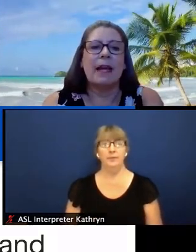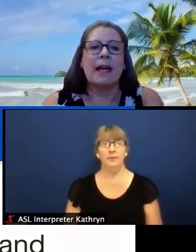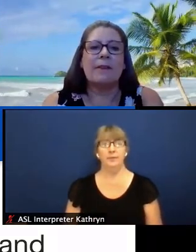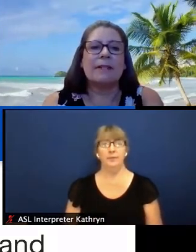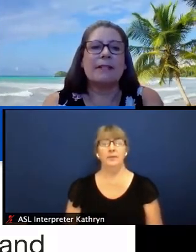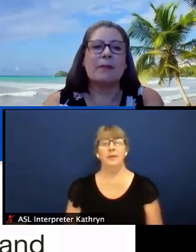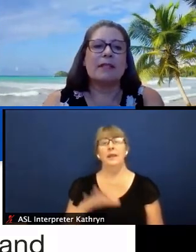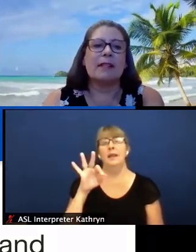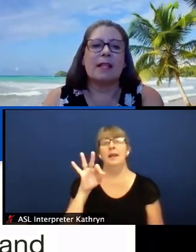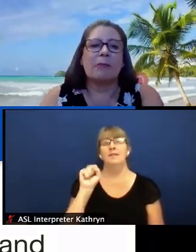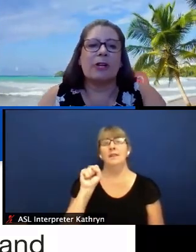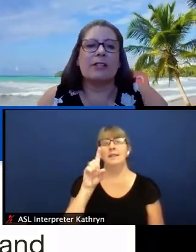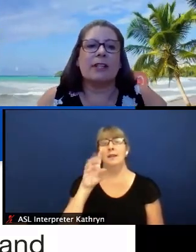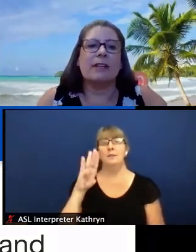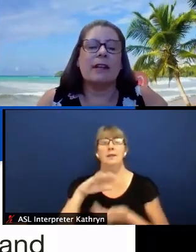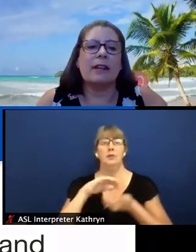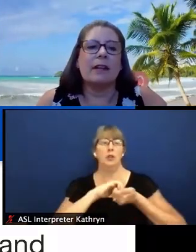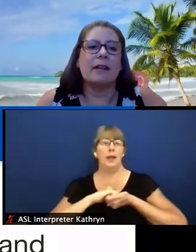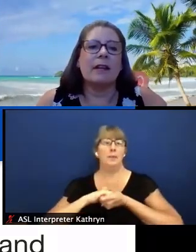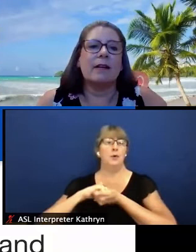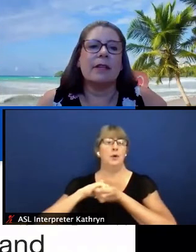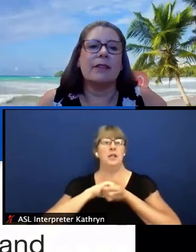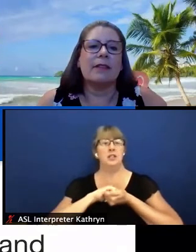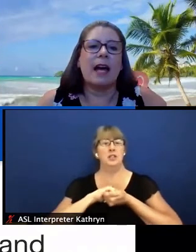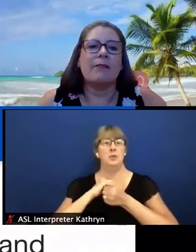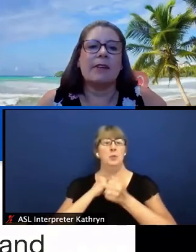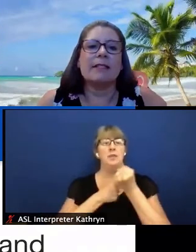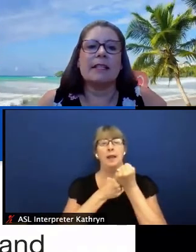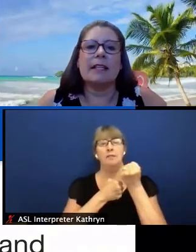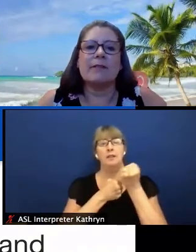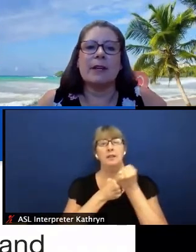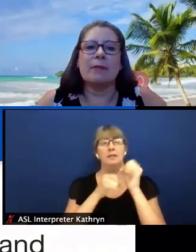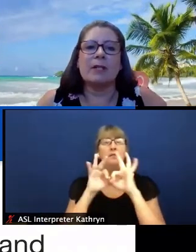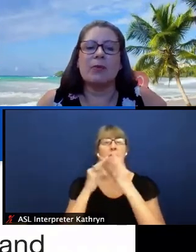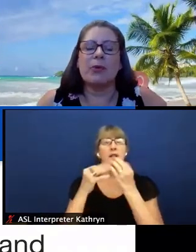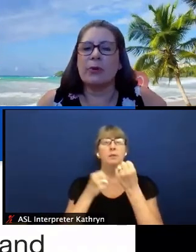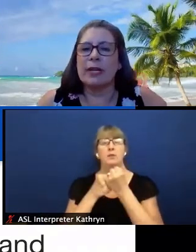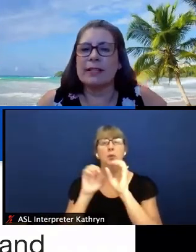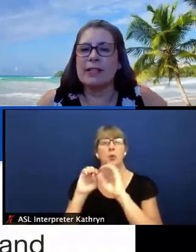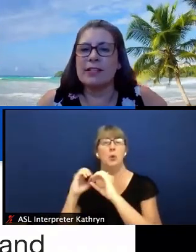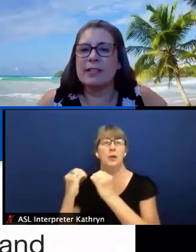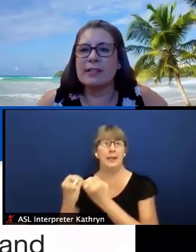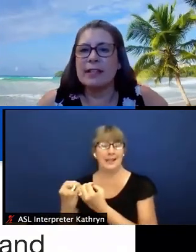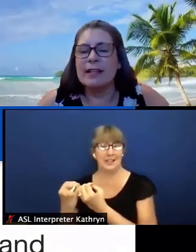FSDB's collaboration with advocacy and family support organizations.